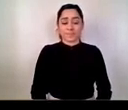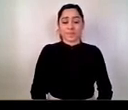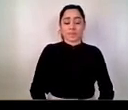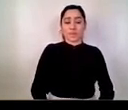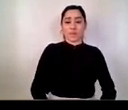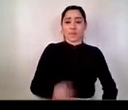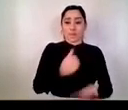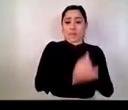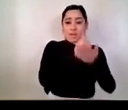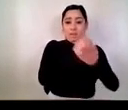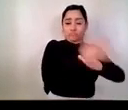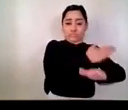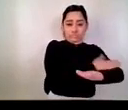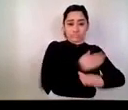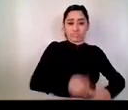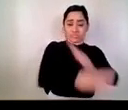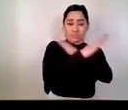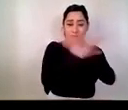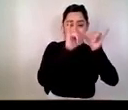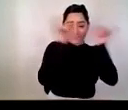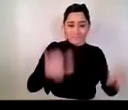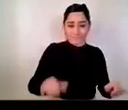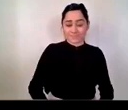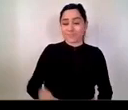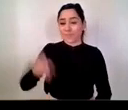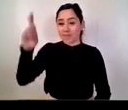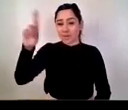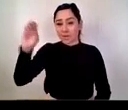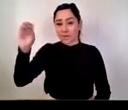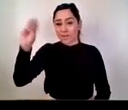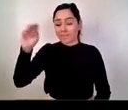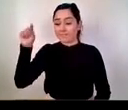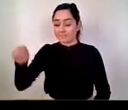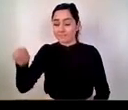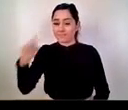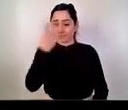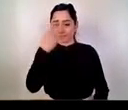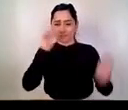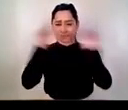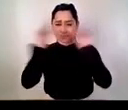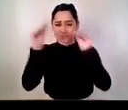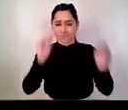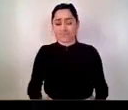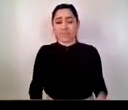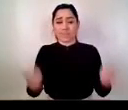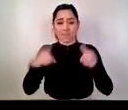The other sleep category REM also "Rapid Eye Movement Sleep" is the period when people dream.